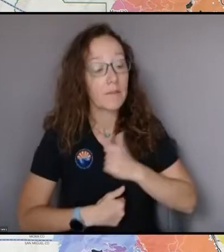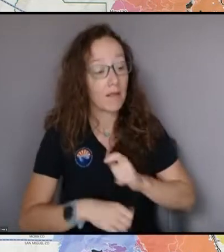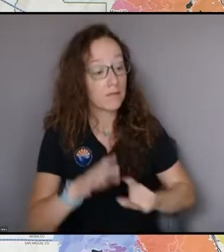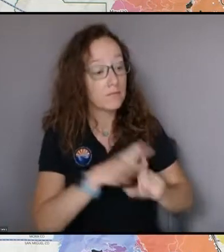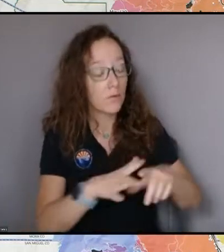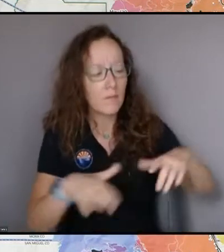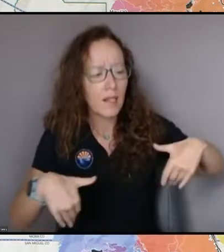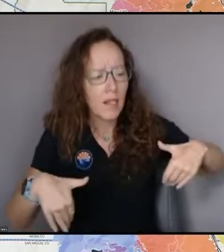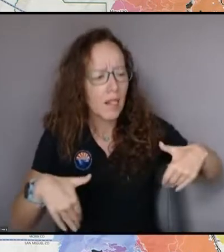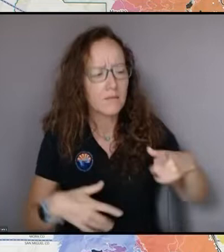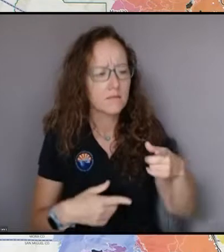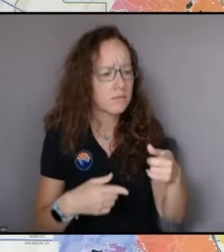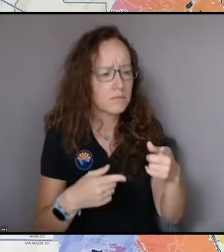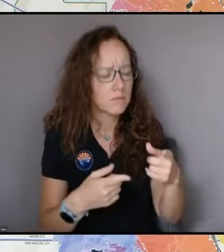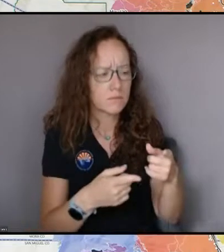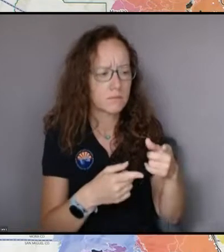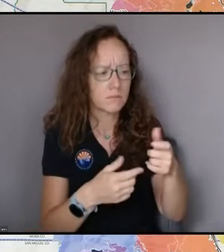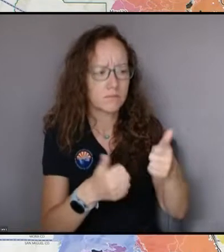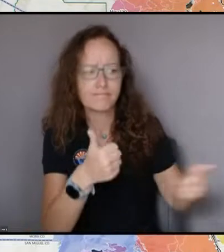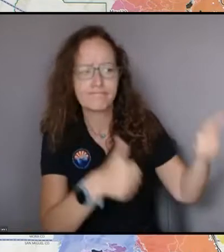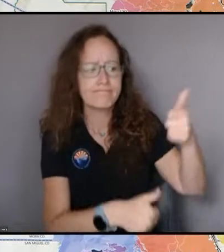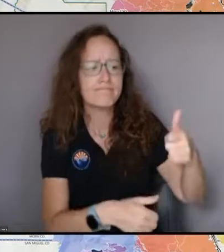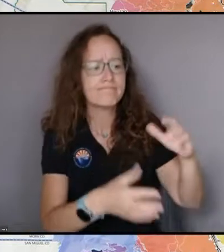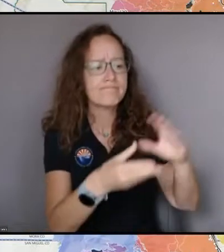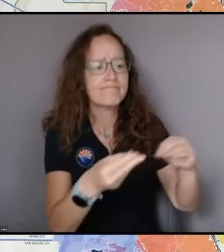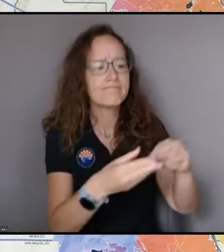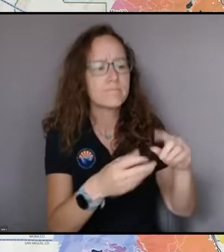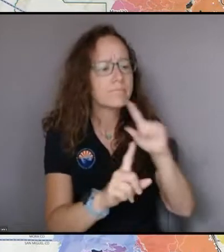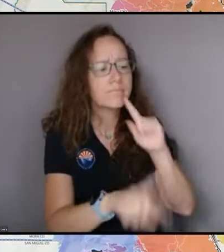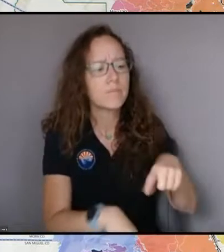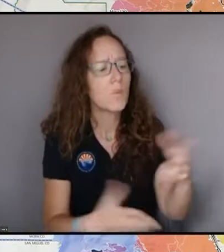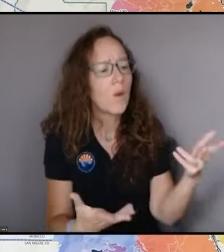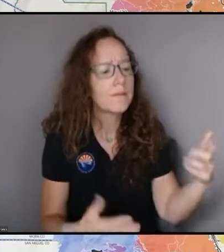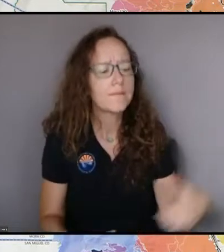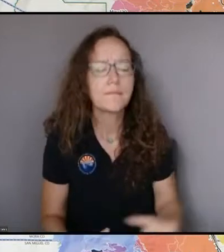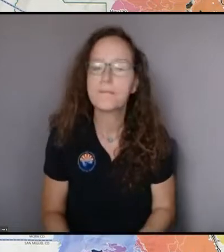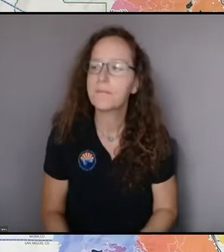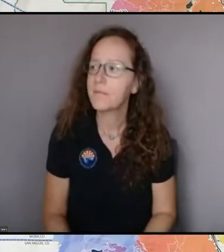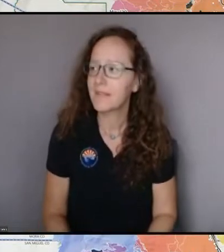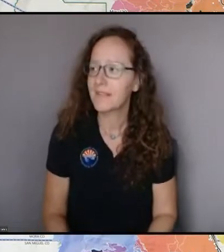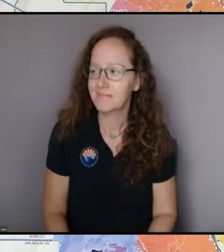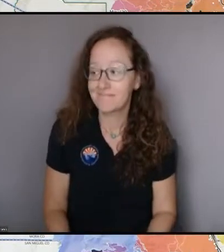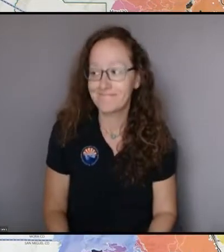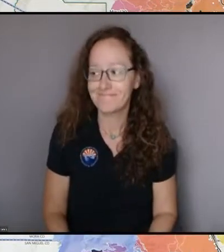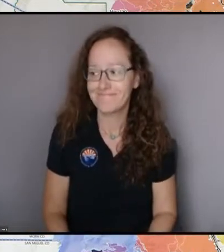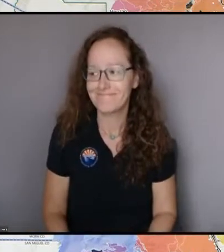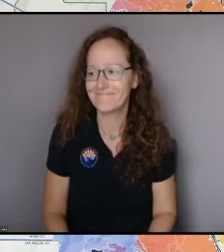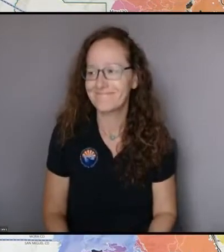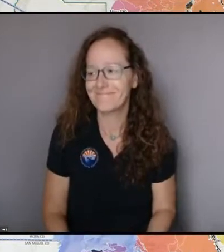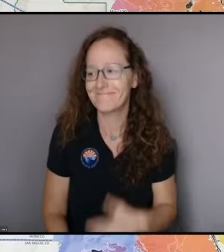what would they say to you?' And the older gentleman grinned at him and said, 'Well, normally, they'd say: "Good morning,